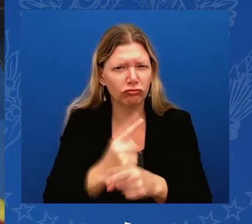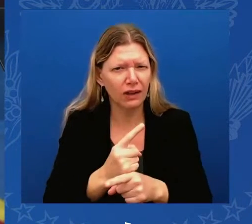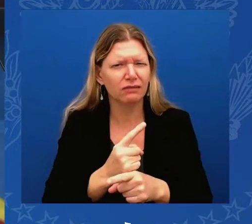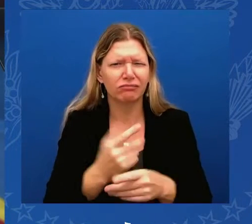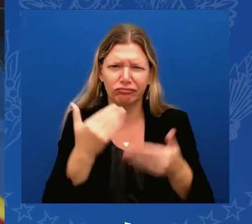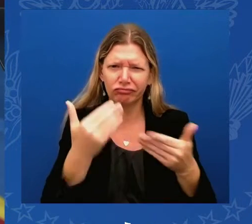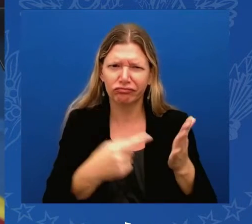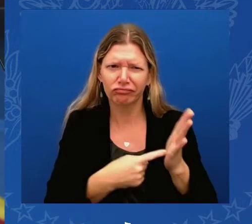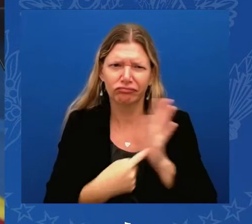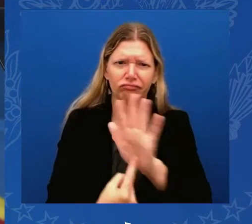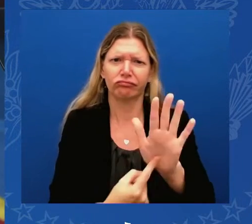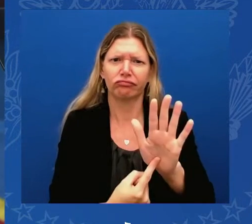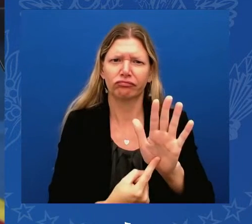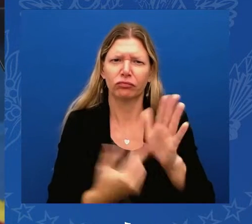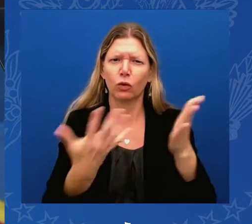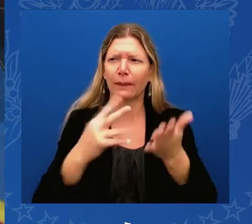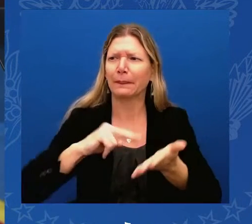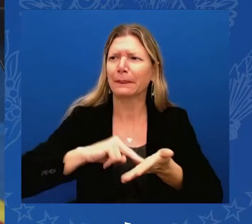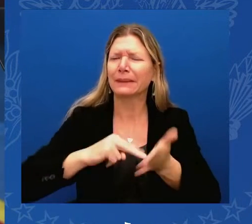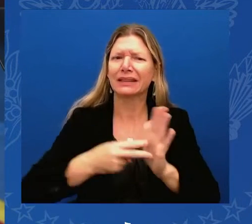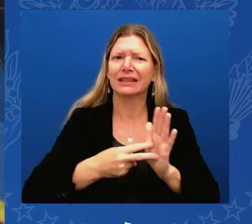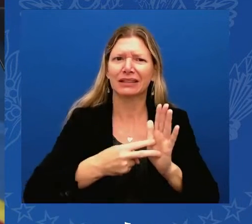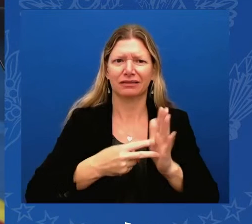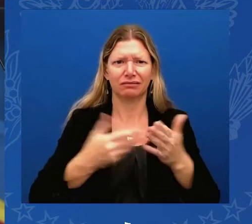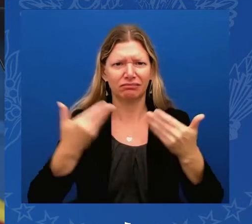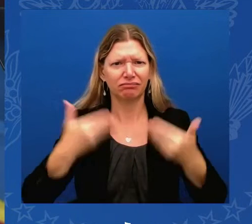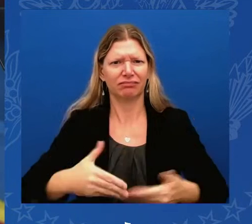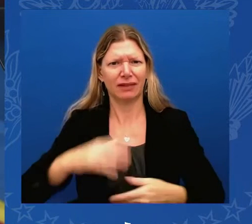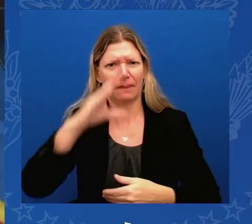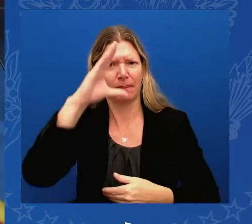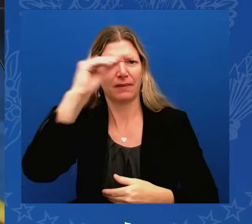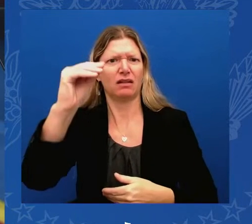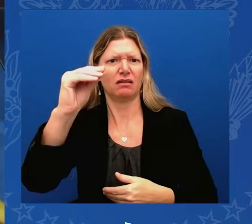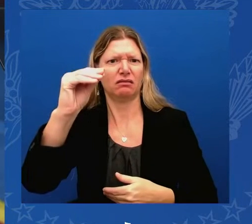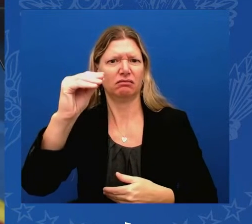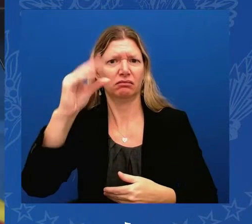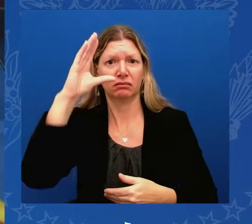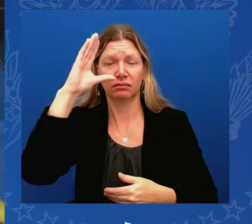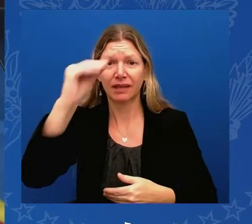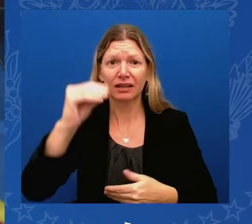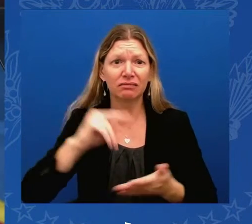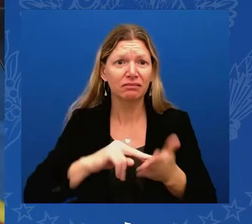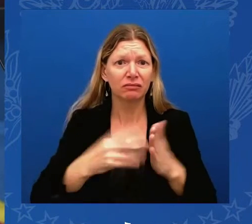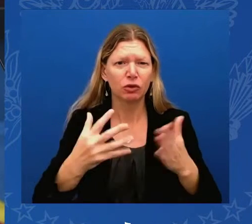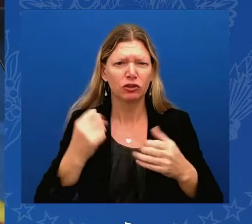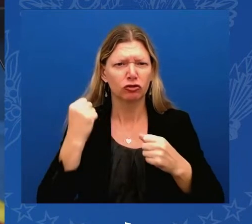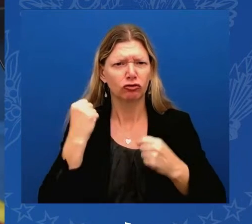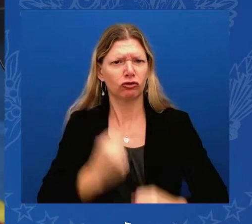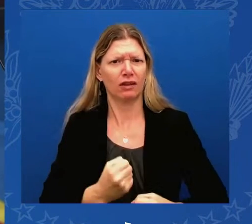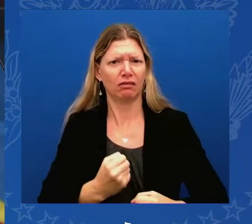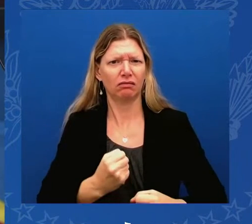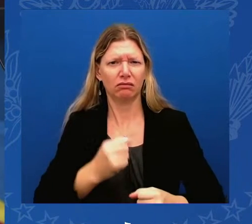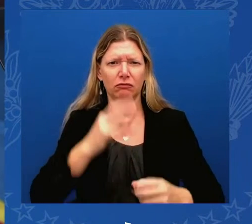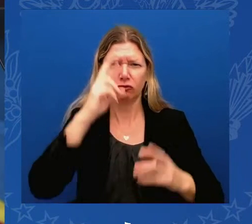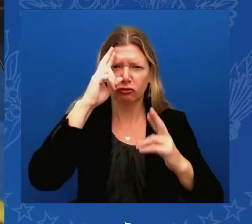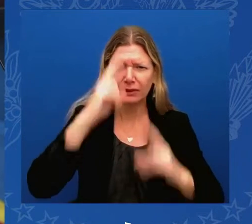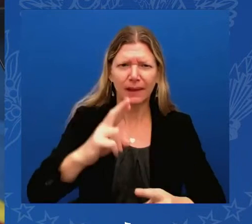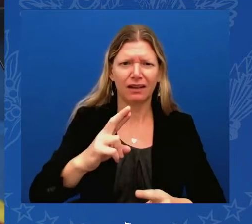It's about showing up because it's too late if you have to ask. It's about giving hate no safe harbor